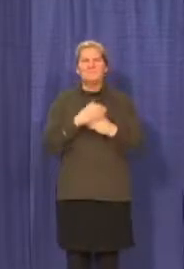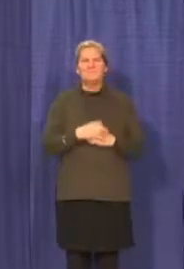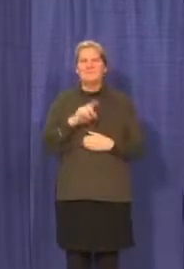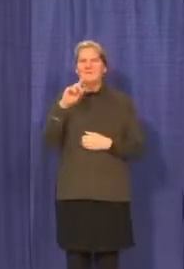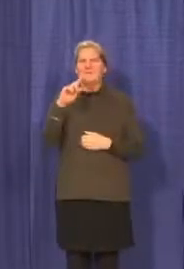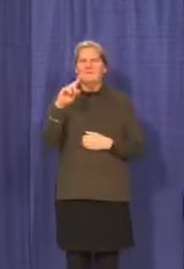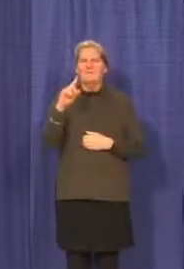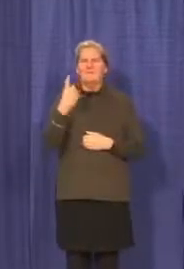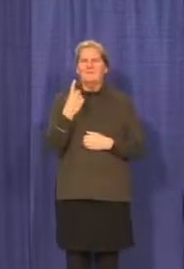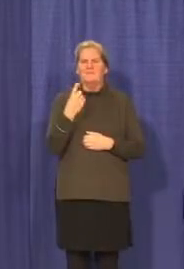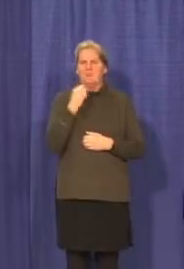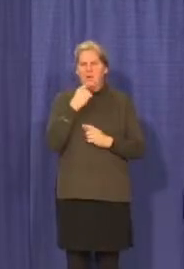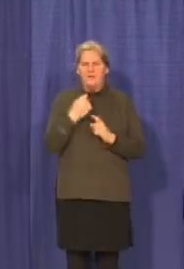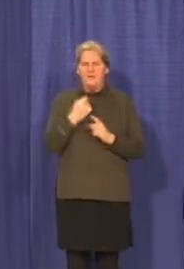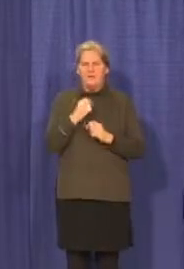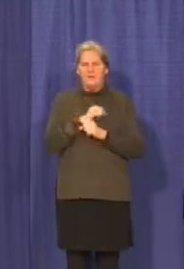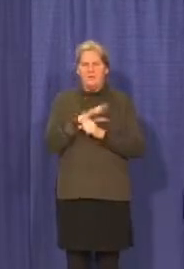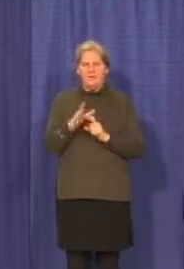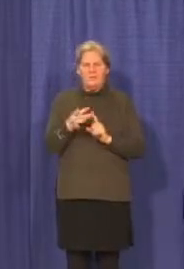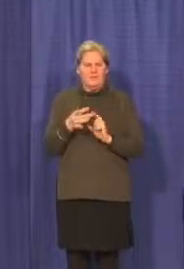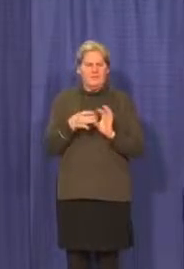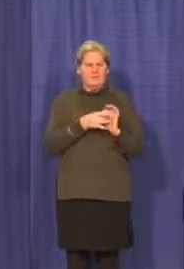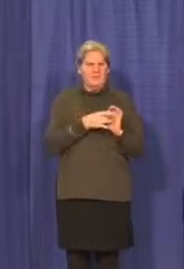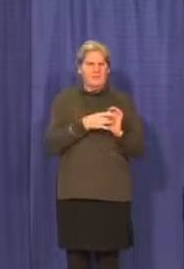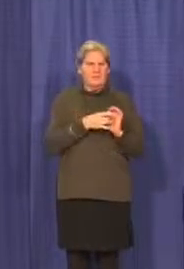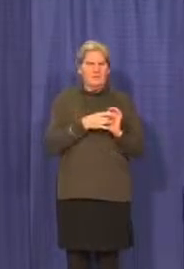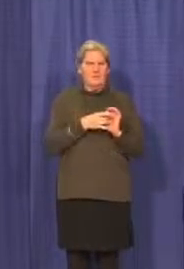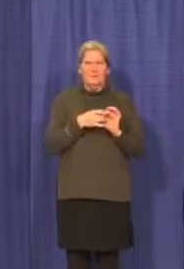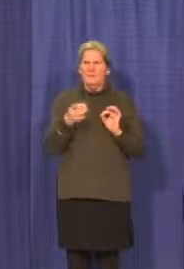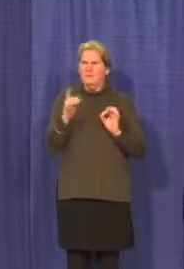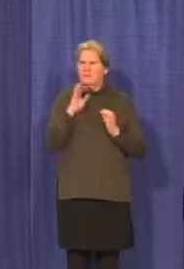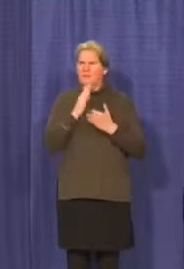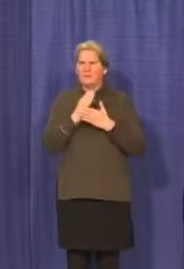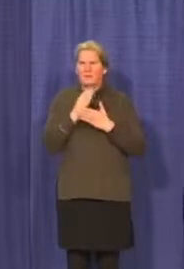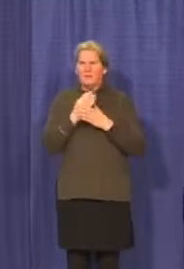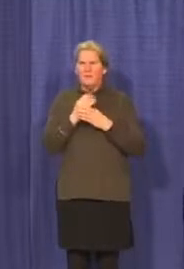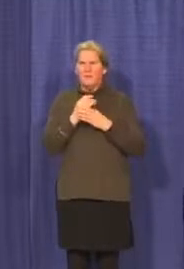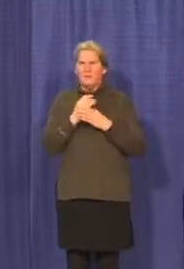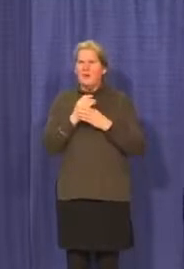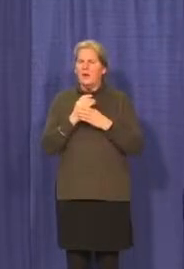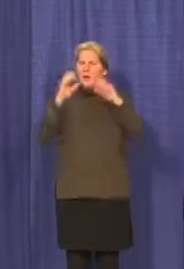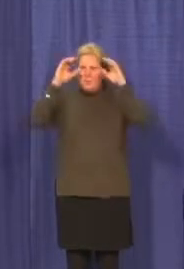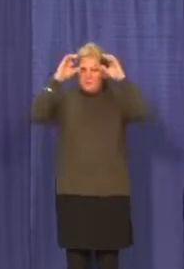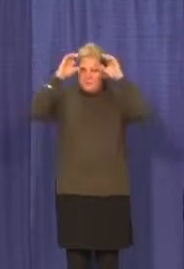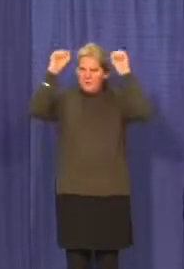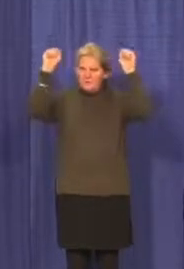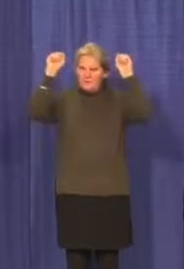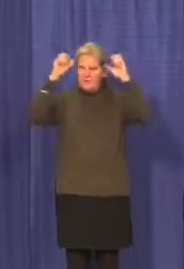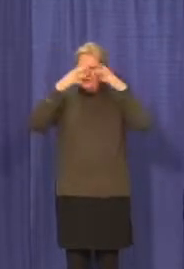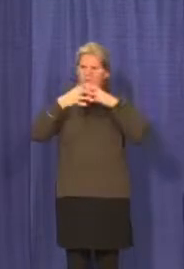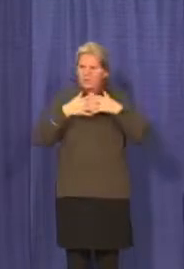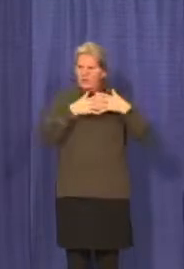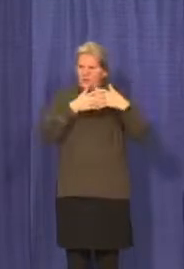I guess my first question is not COVID related. It is about the comments about inauguration day down in the states.